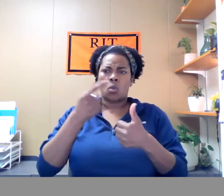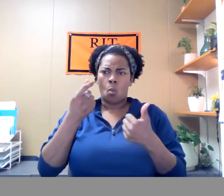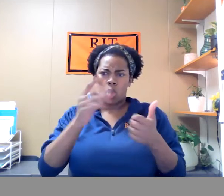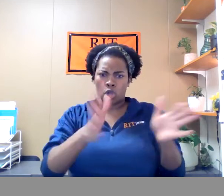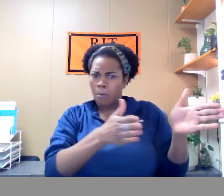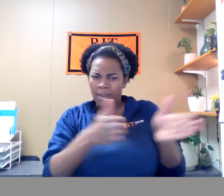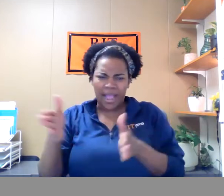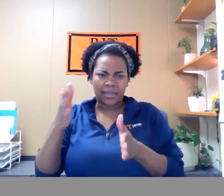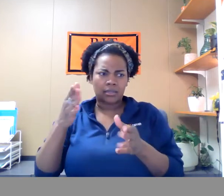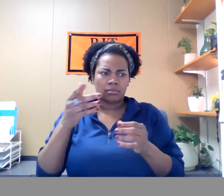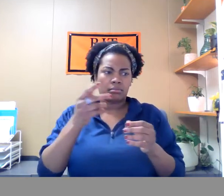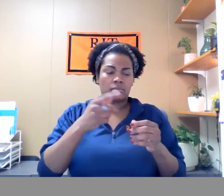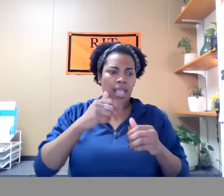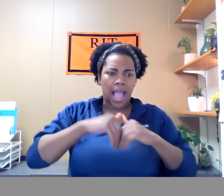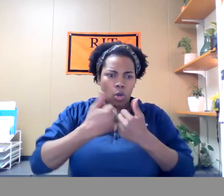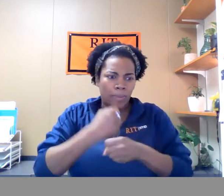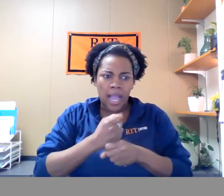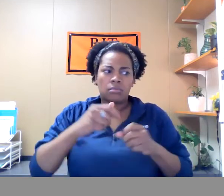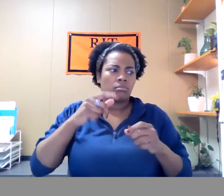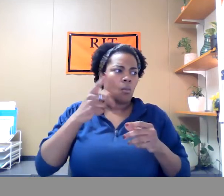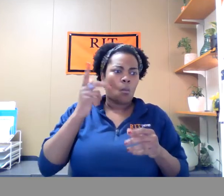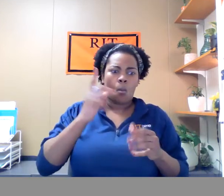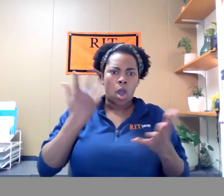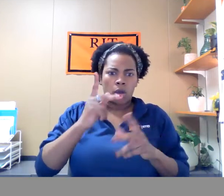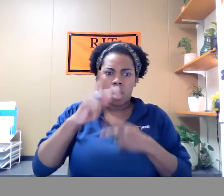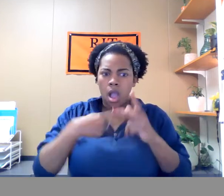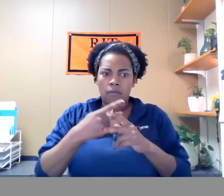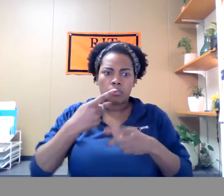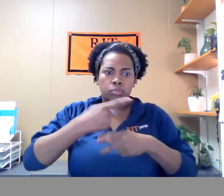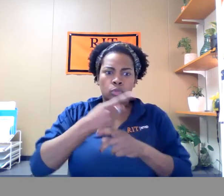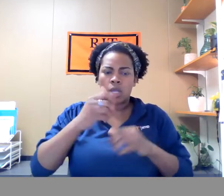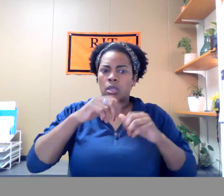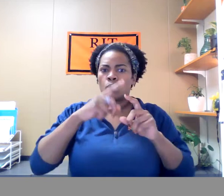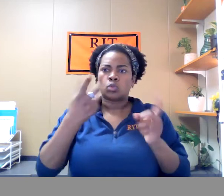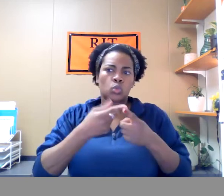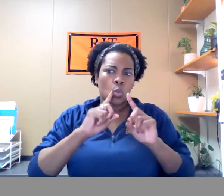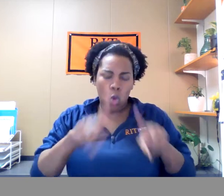Now, the 7-Minute Presentation. Let me just take a moment to discuss that.